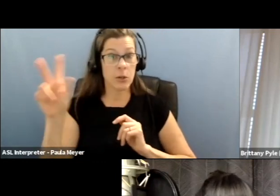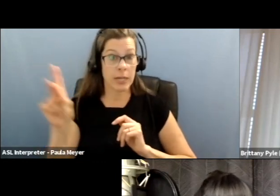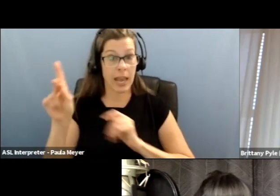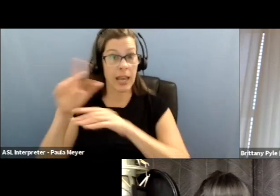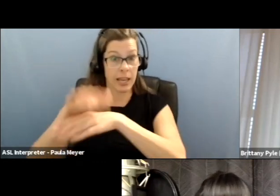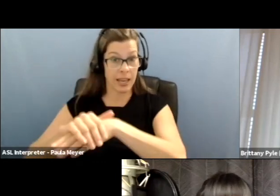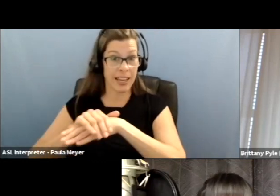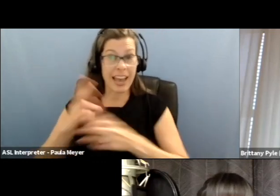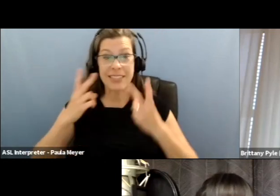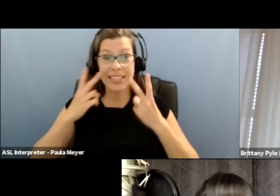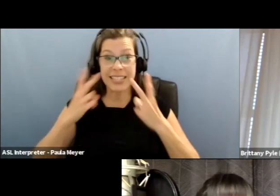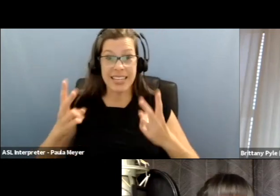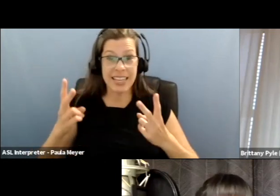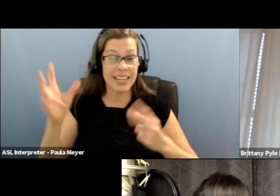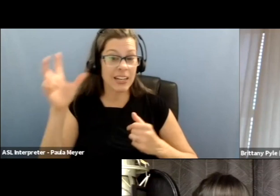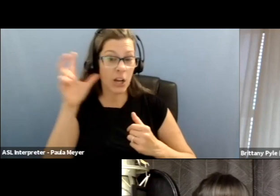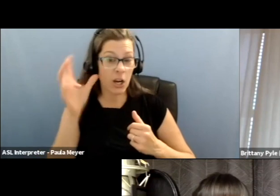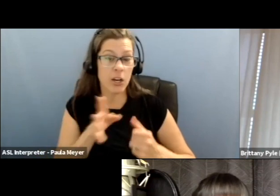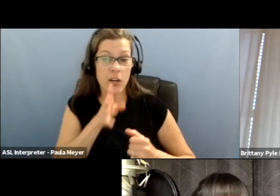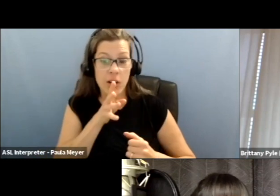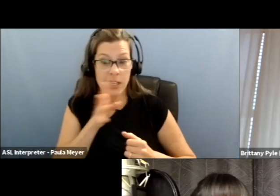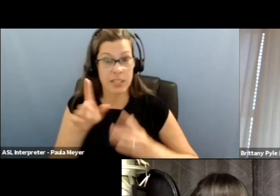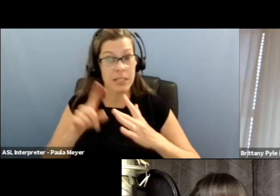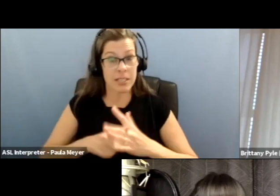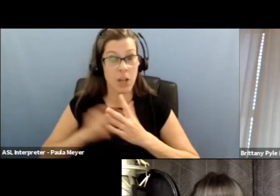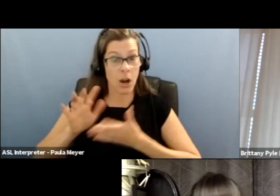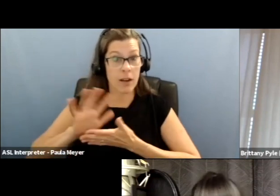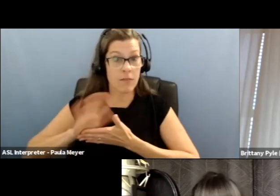where you can even start doing them on film where while the credits are